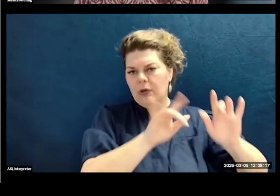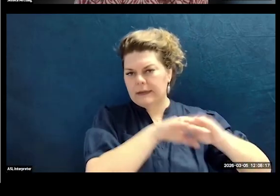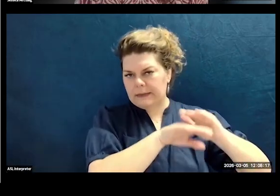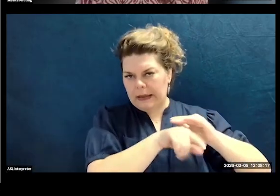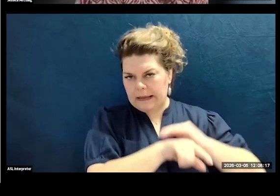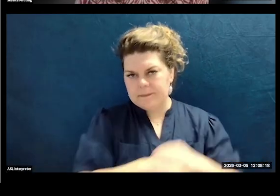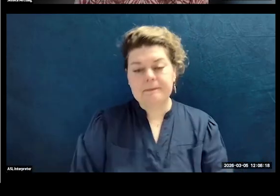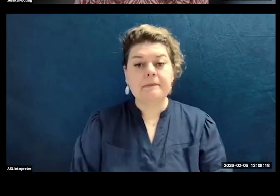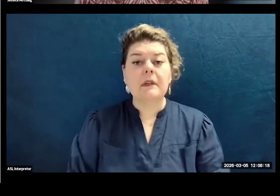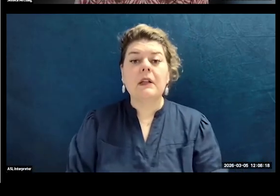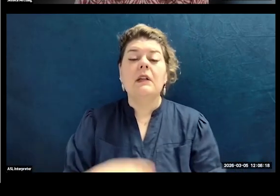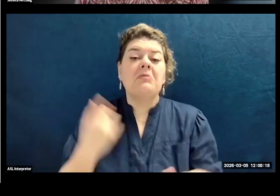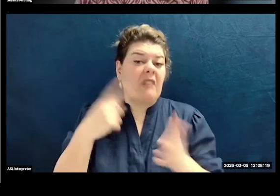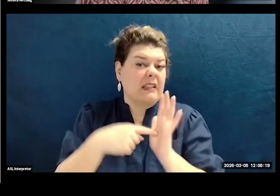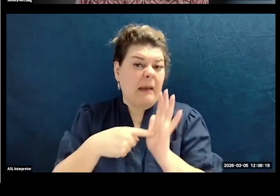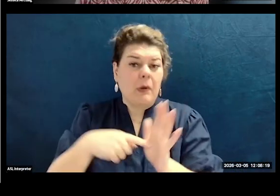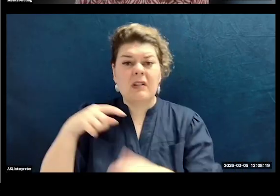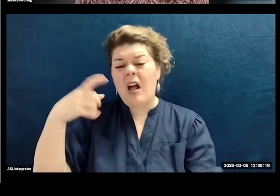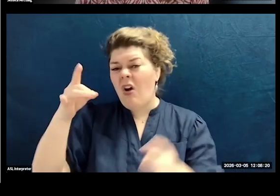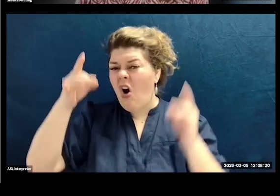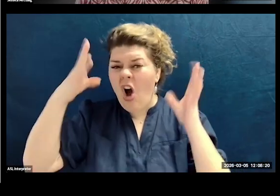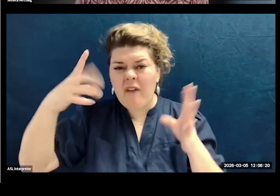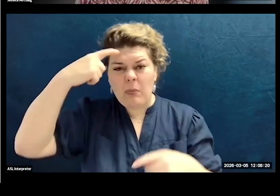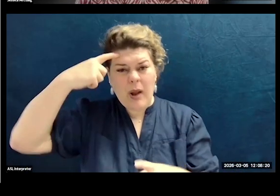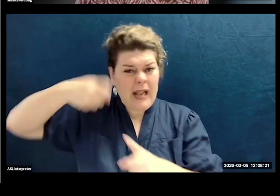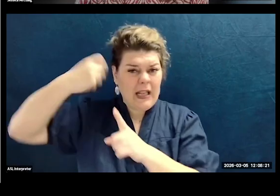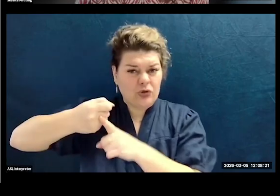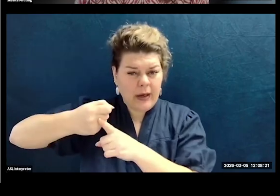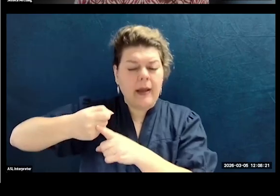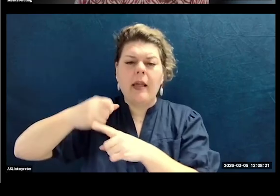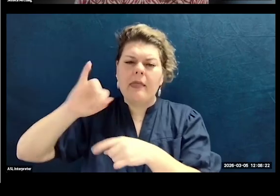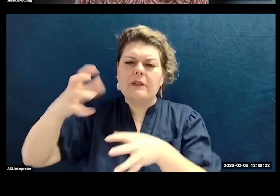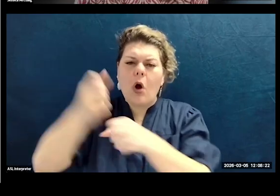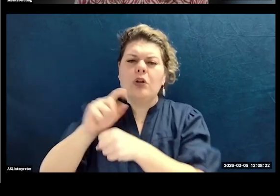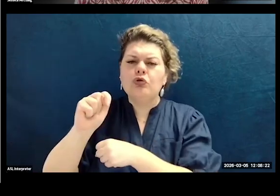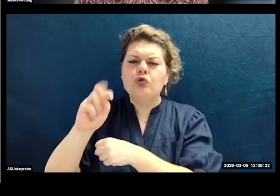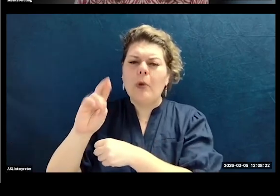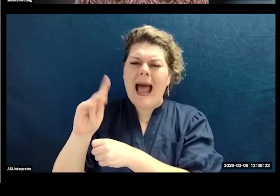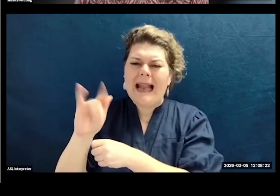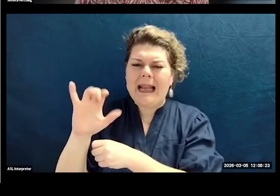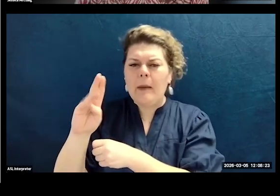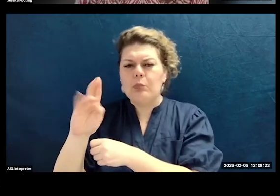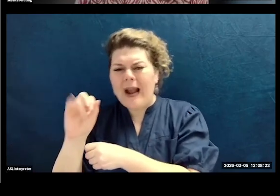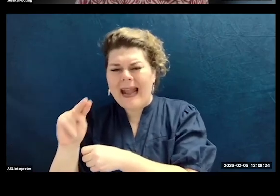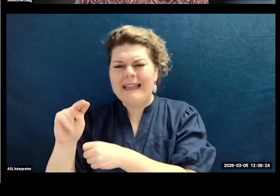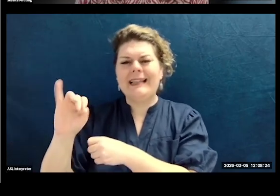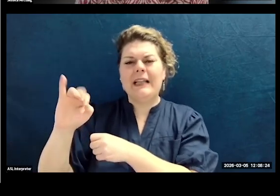So, a traumatic brain injury, which is also known as a TBI, is an example of a change to brain function